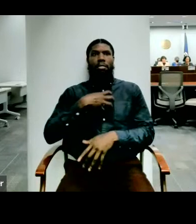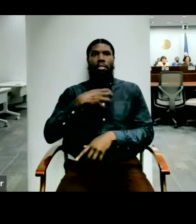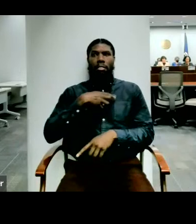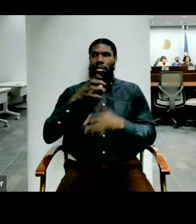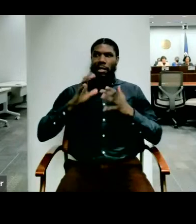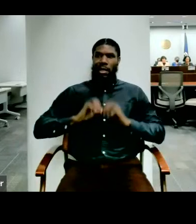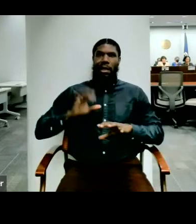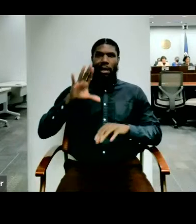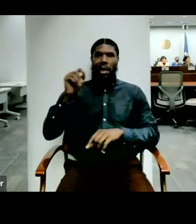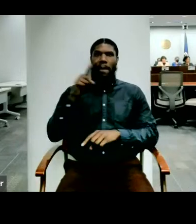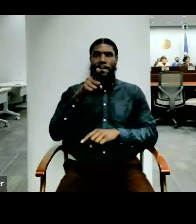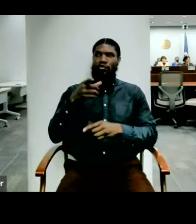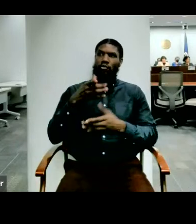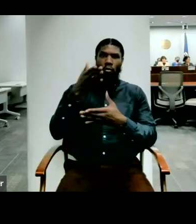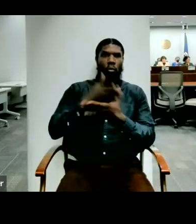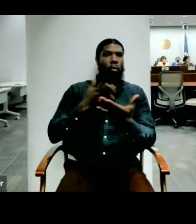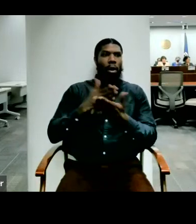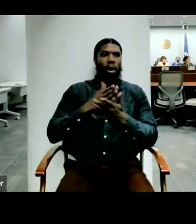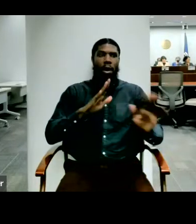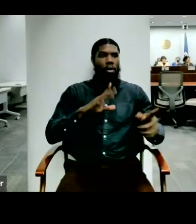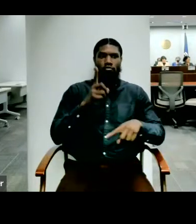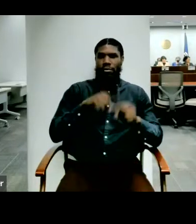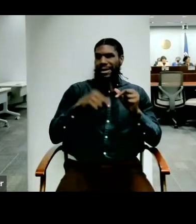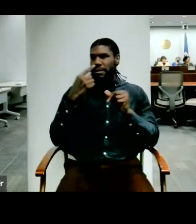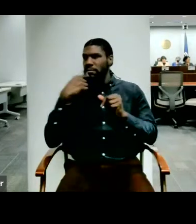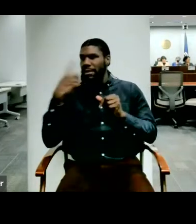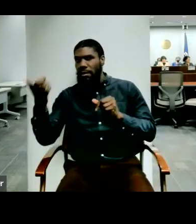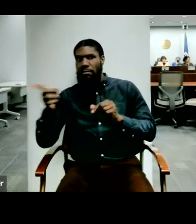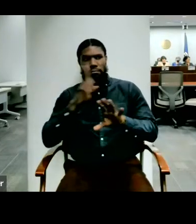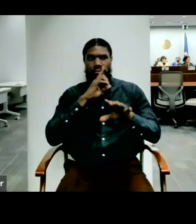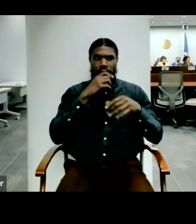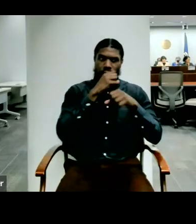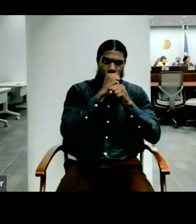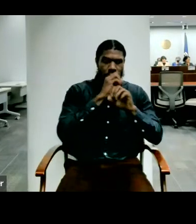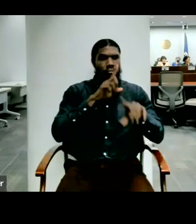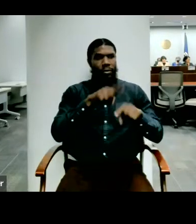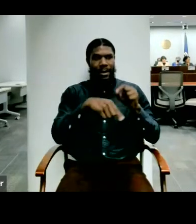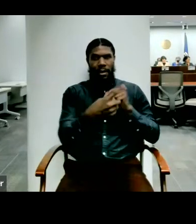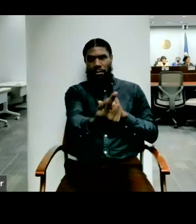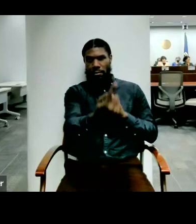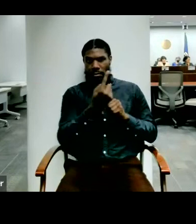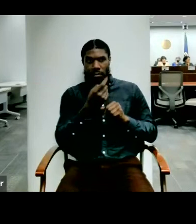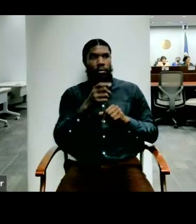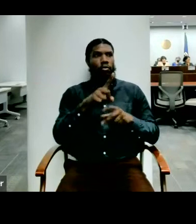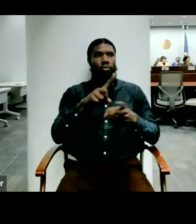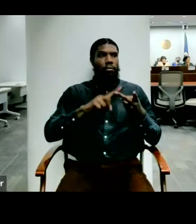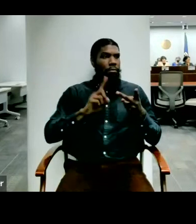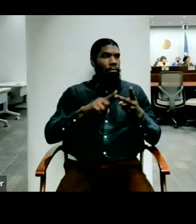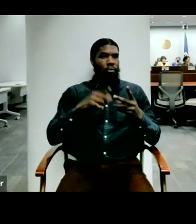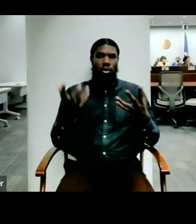that you are being sexually harassed or you are not being accommodated. You got to come back here and we'll deal with it. The way they deal with it,